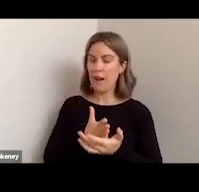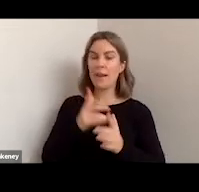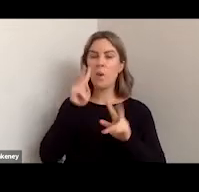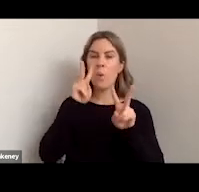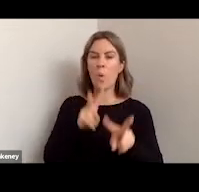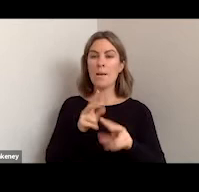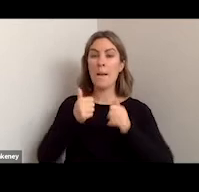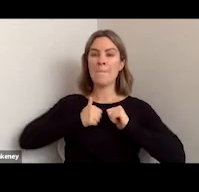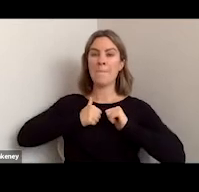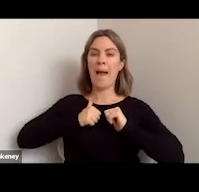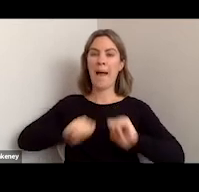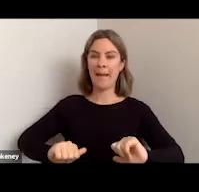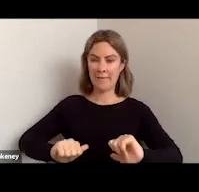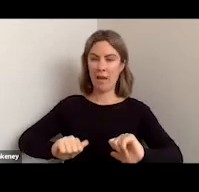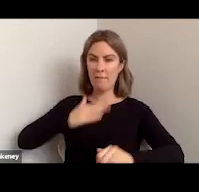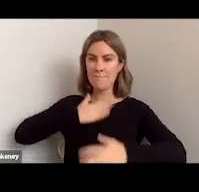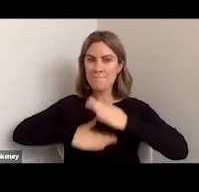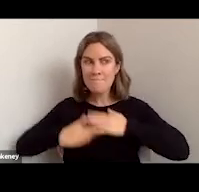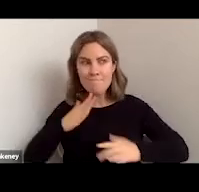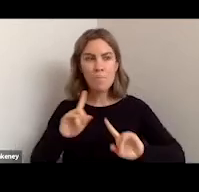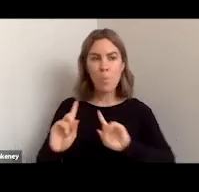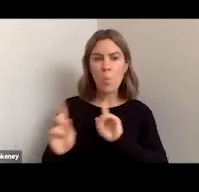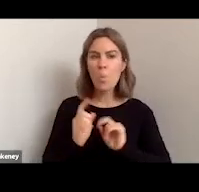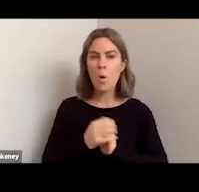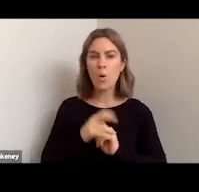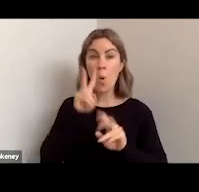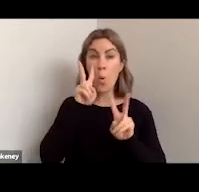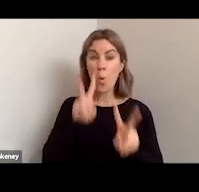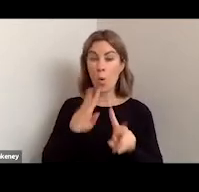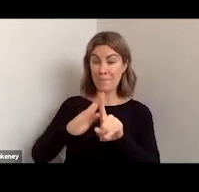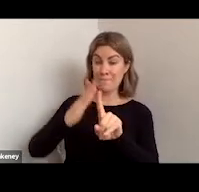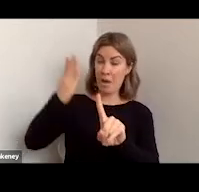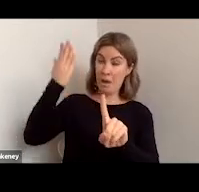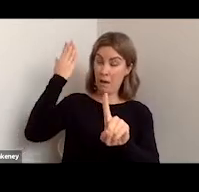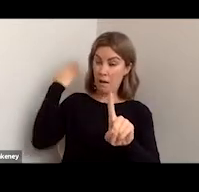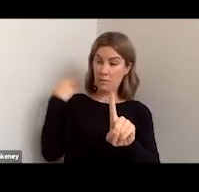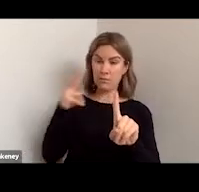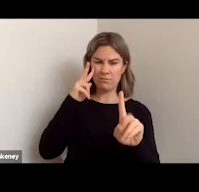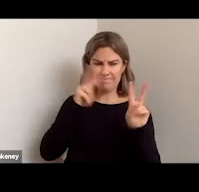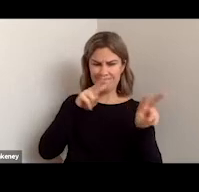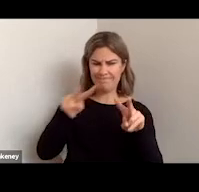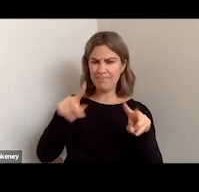at behaviours and it looks at all the people in the past who undertook certain behaviours.